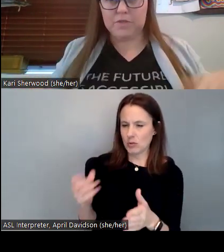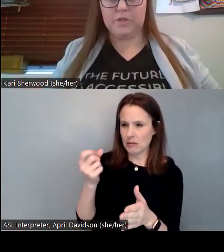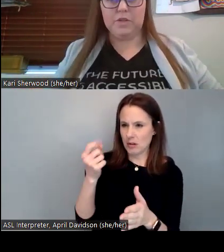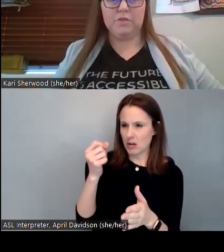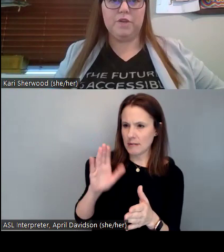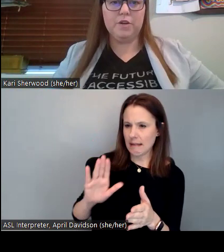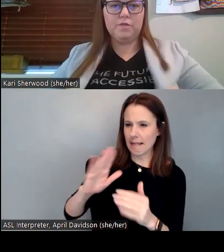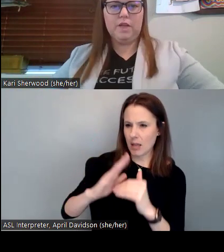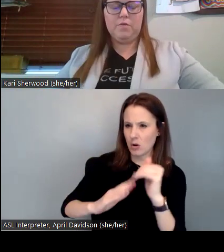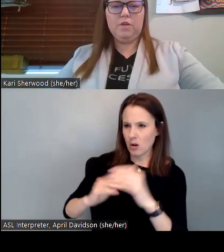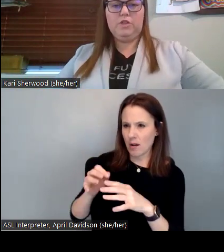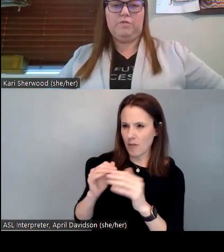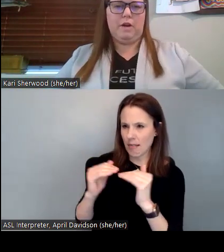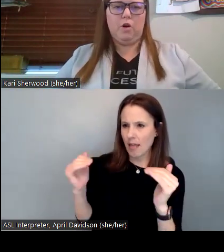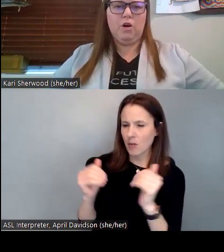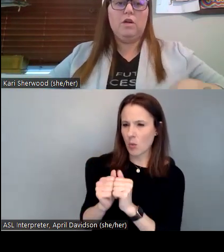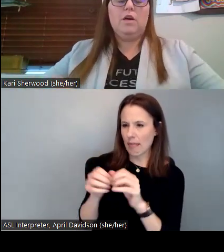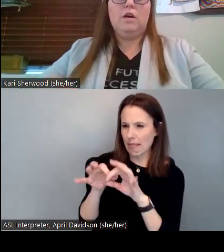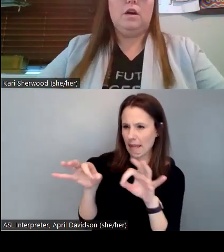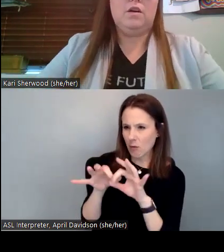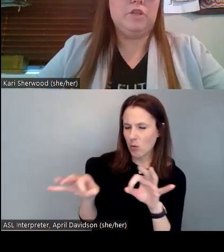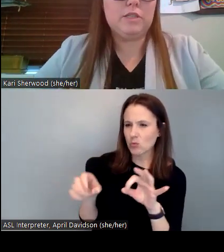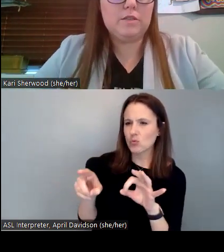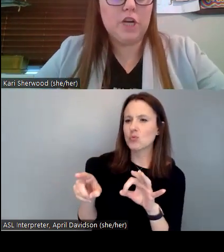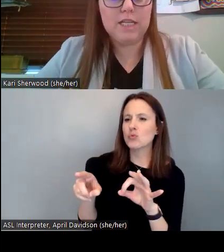with certain figurative language, if at all, just try to